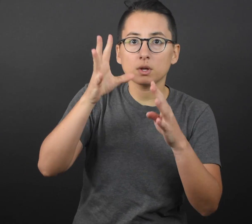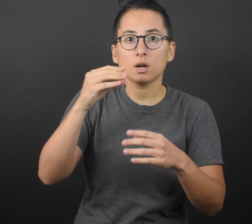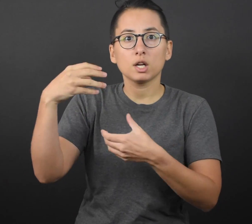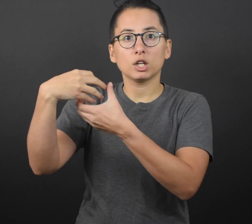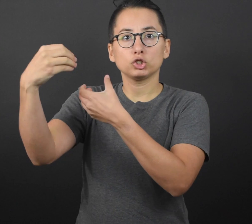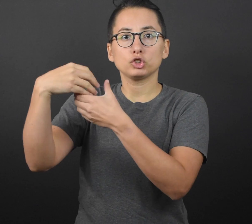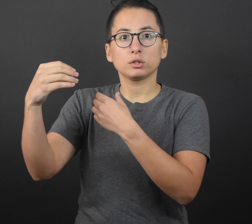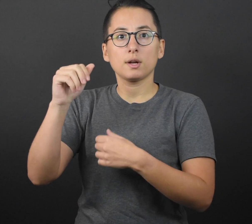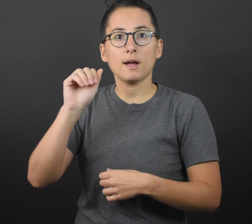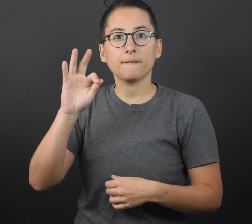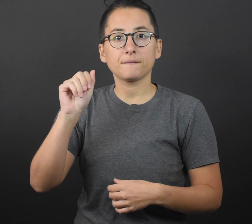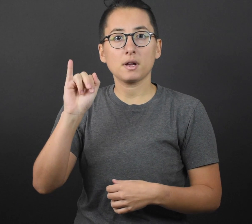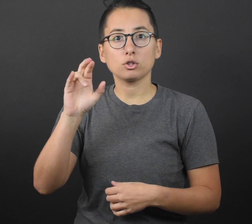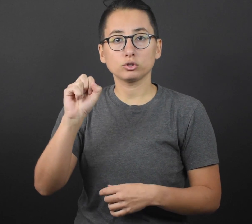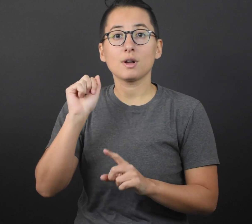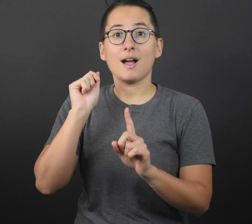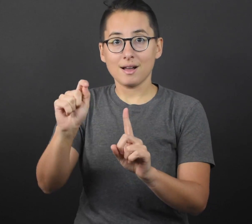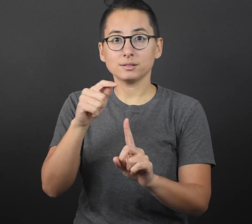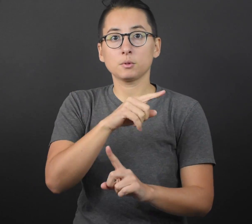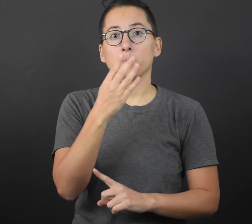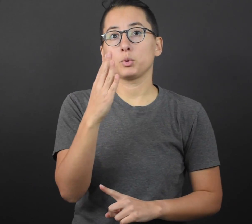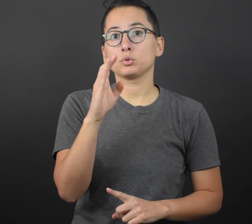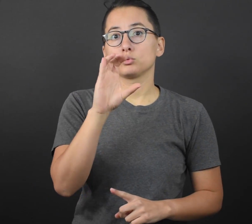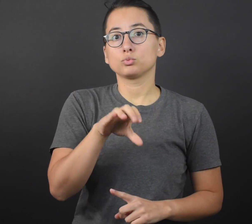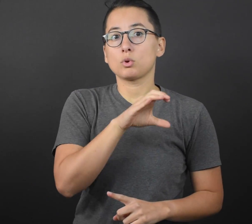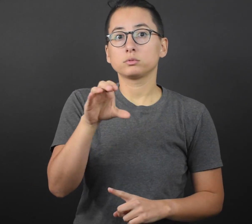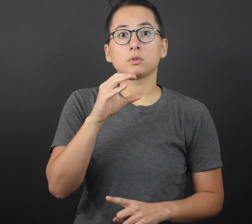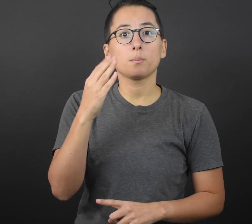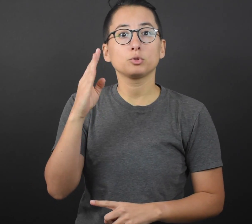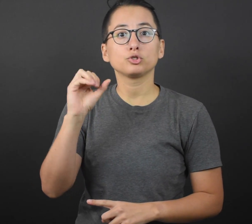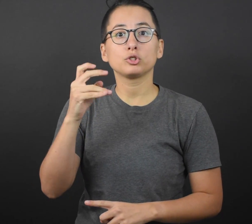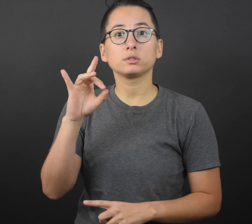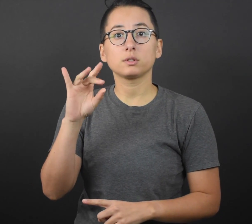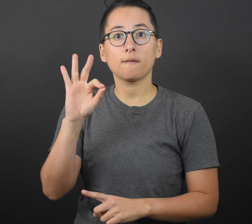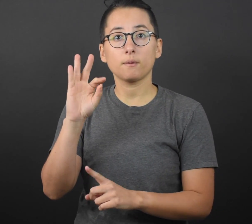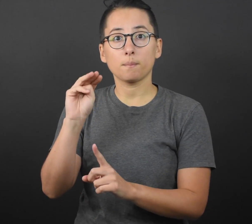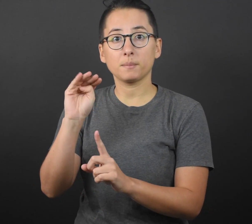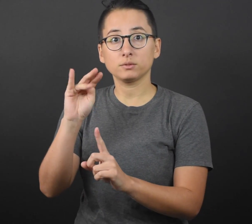could get one,” says AJ McDougall, senior vice president of strategy,